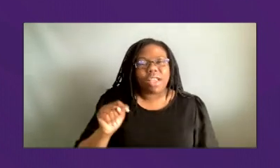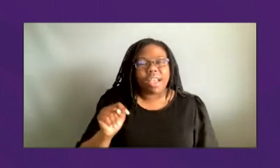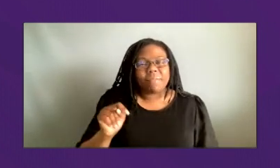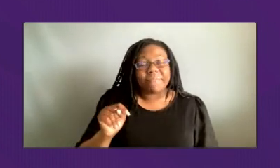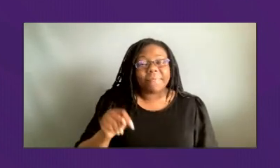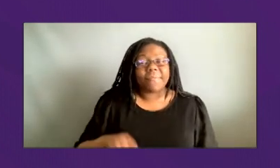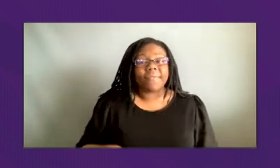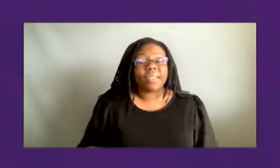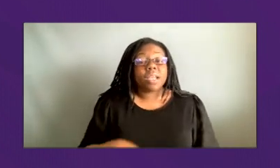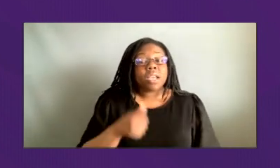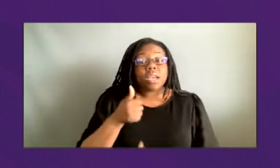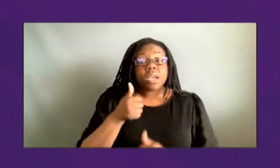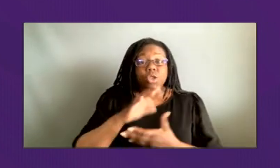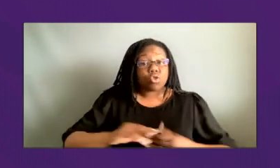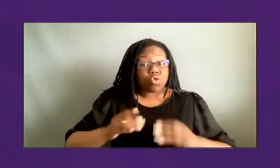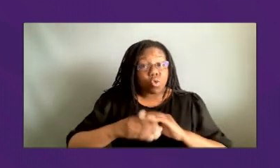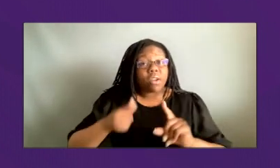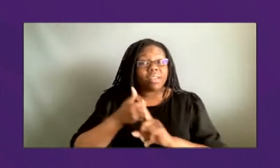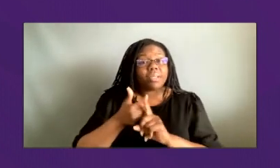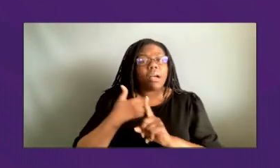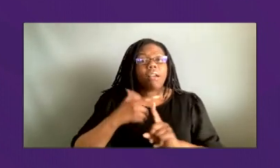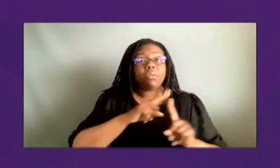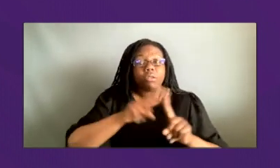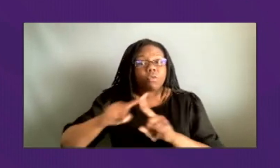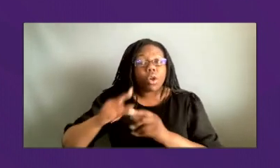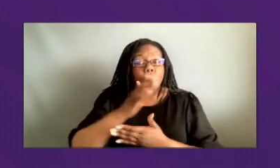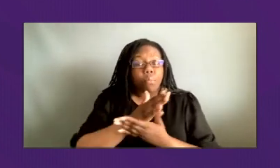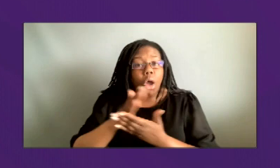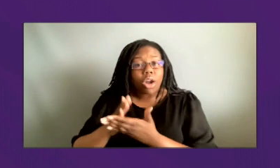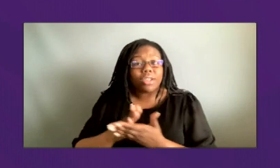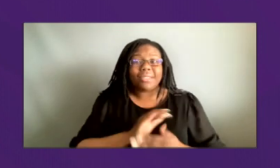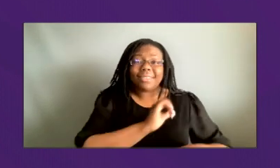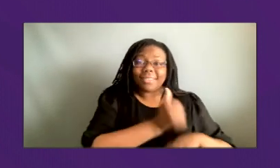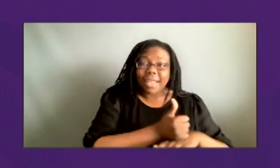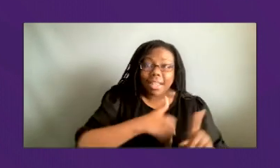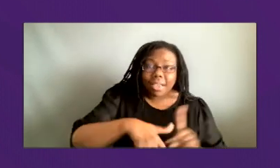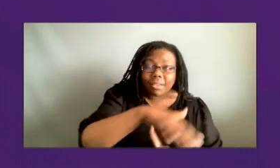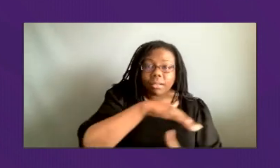there's the setting, characters, plot, conclusion, and there are often different narrators.